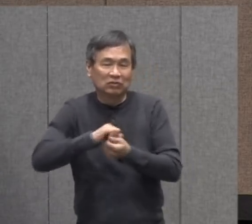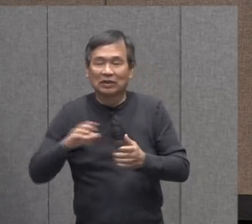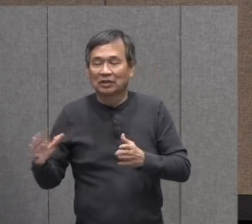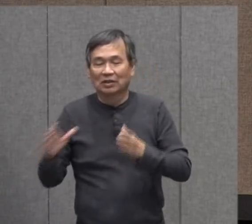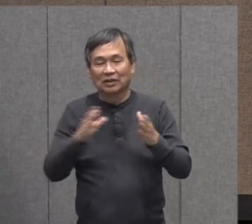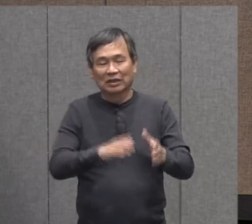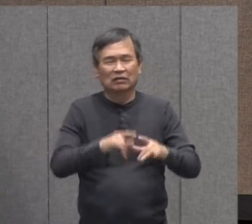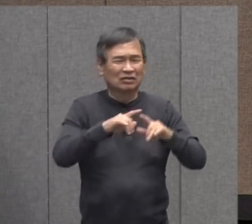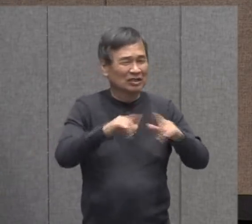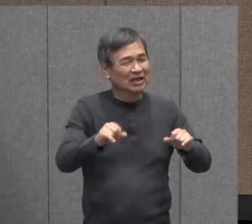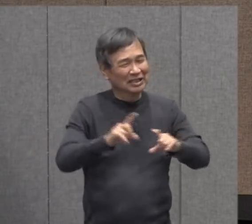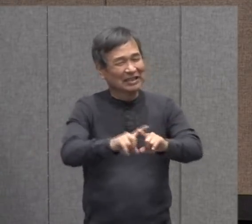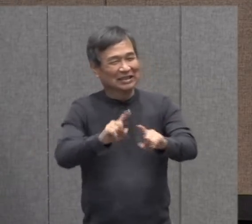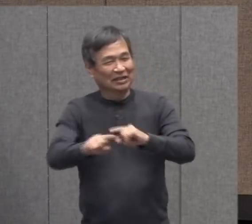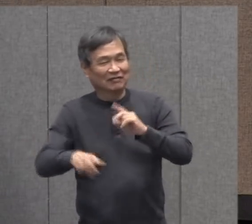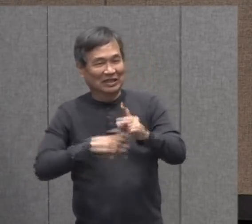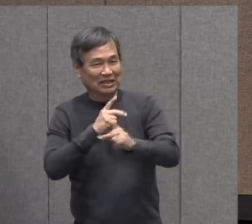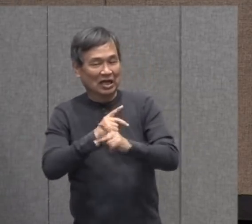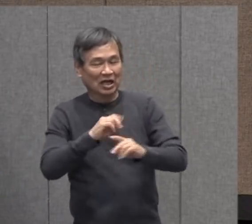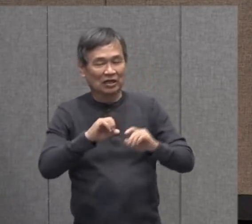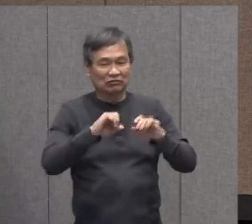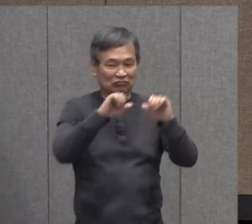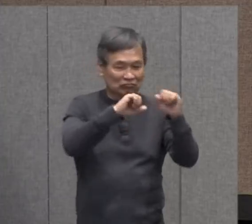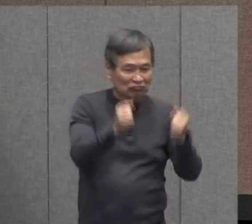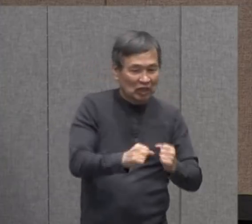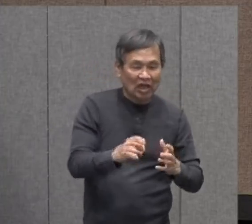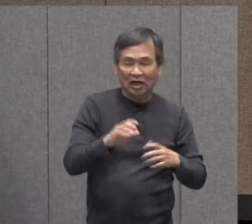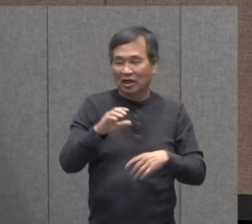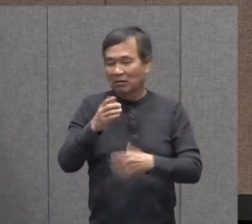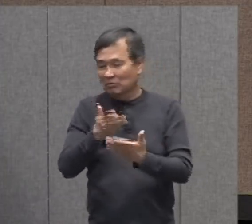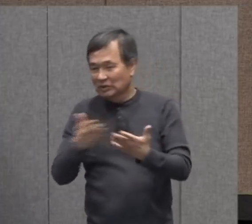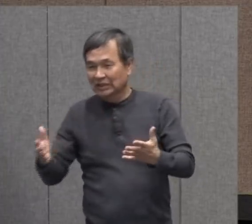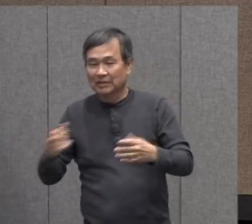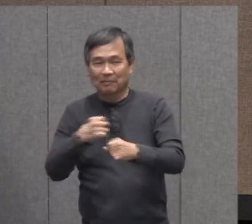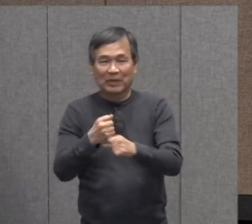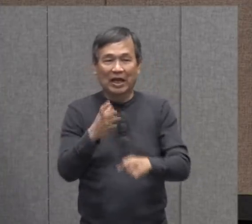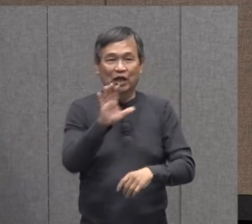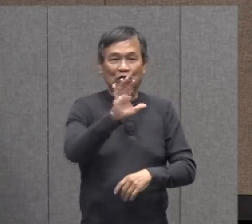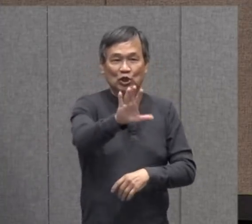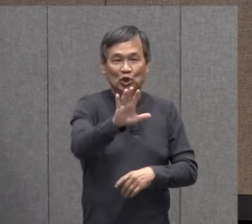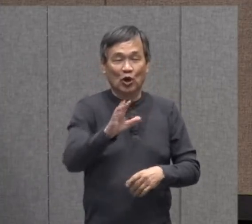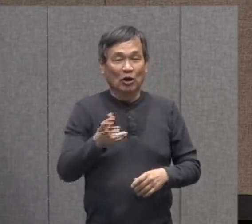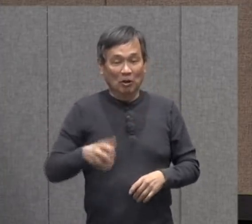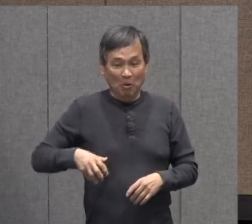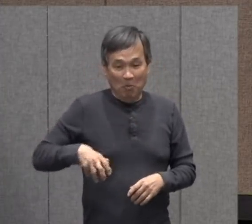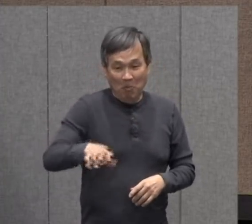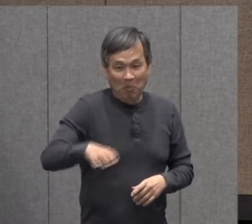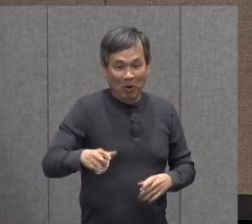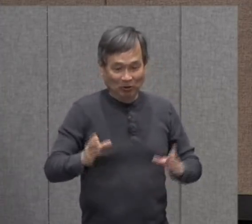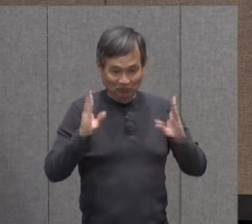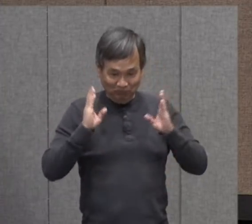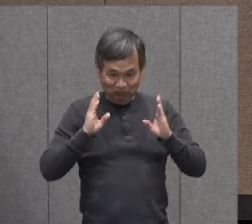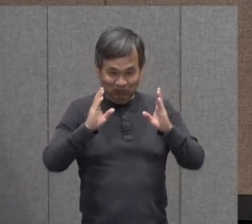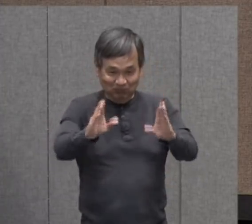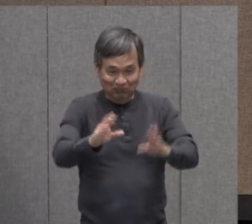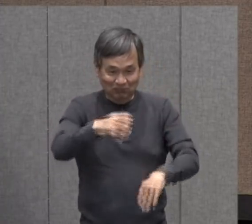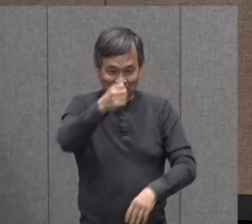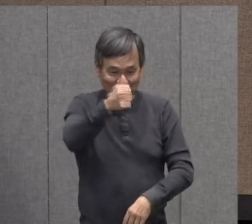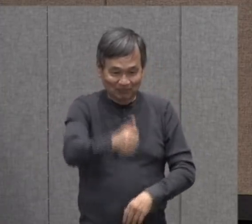So, collect different items in your home to create your own bowling alley. Now, I did some research and a bowling pin